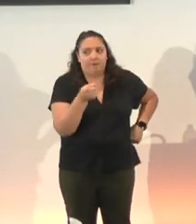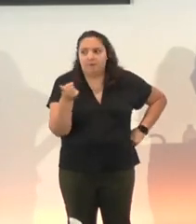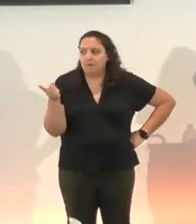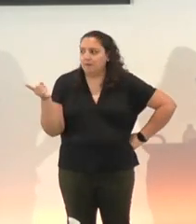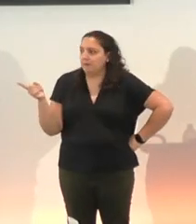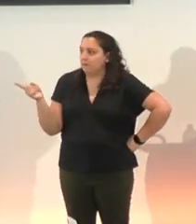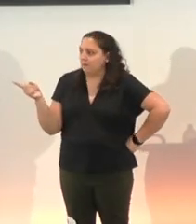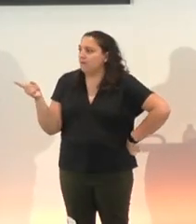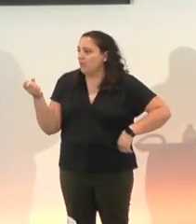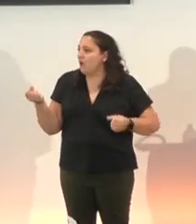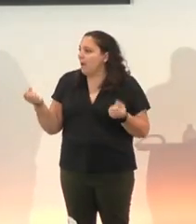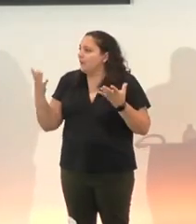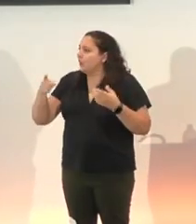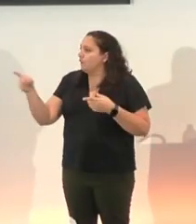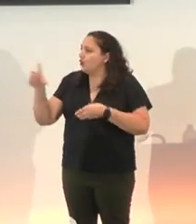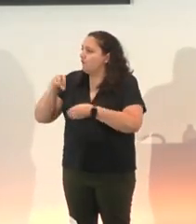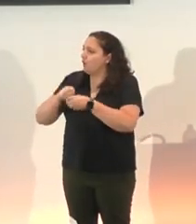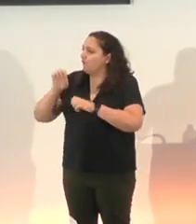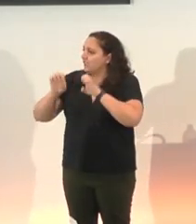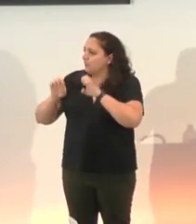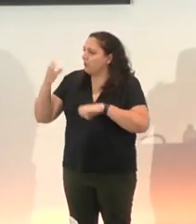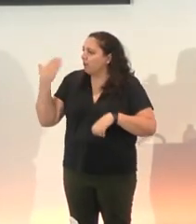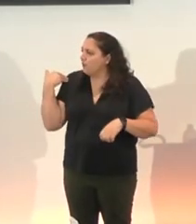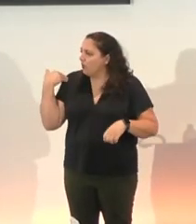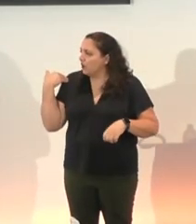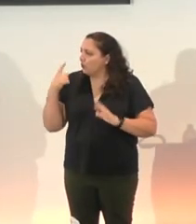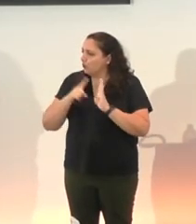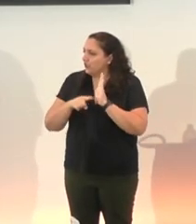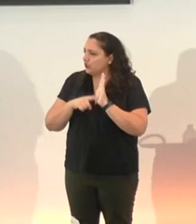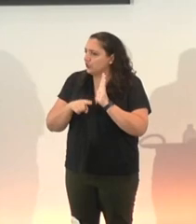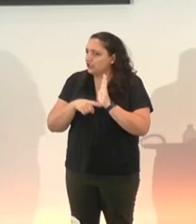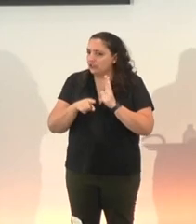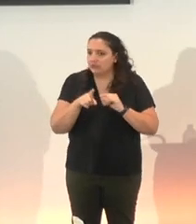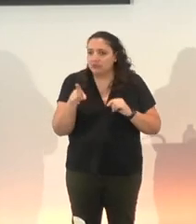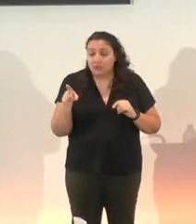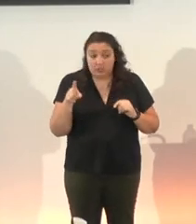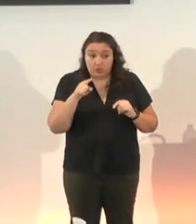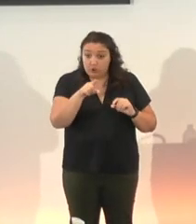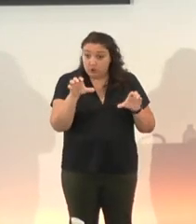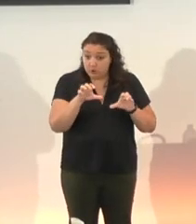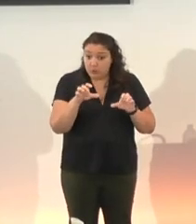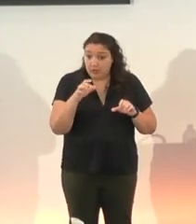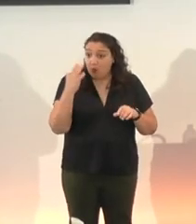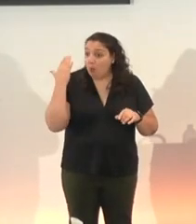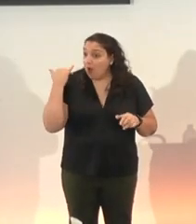Most of us. Those who have participated in research, do we do it because we want the research